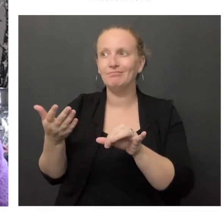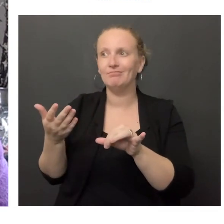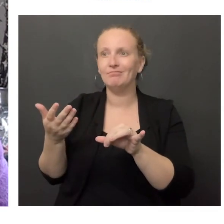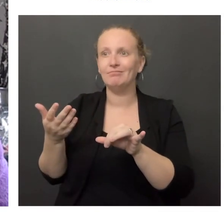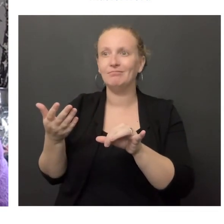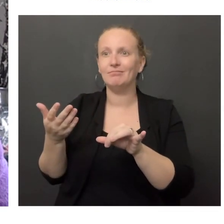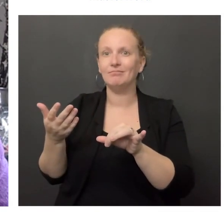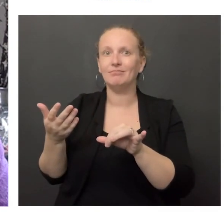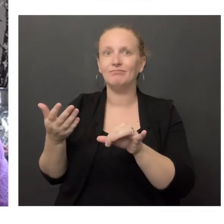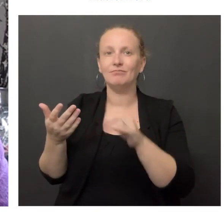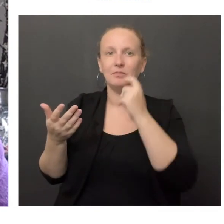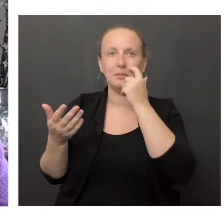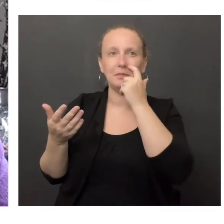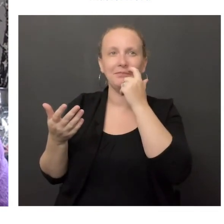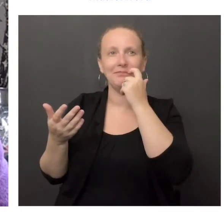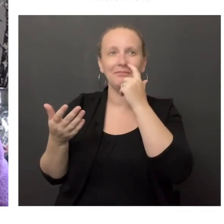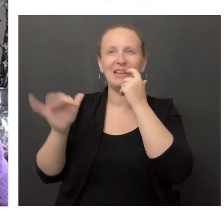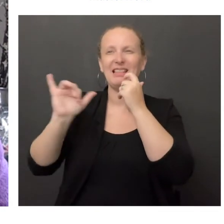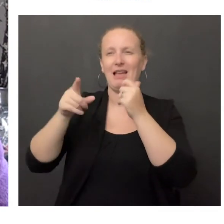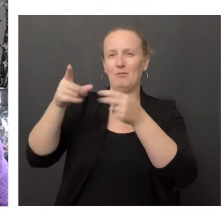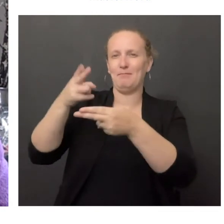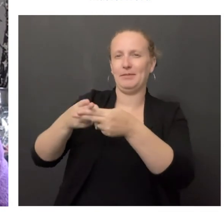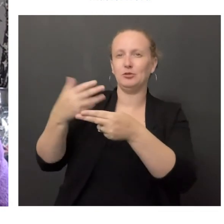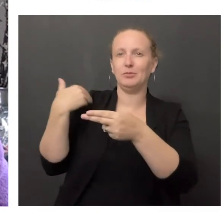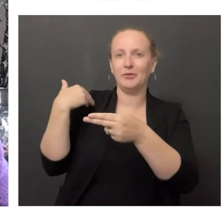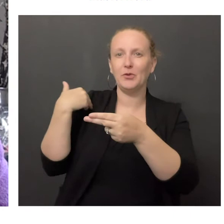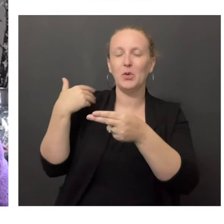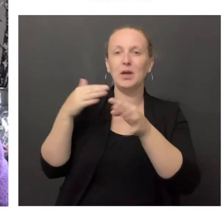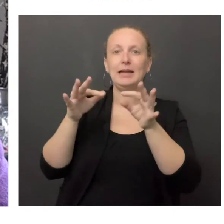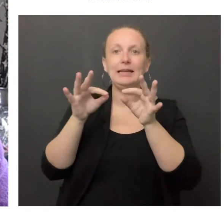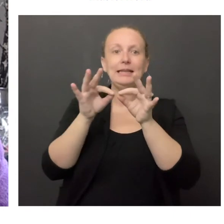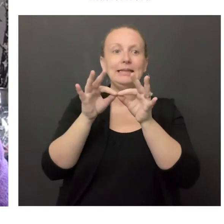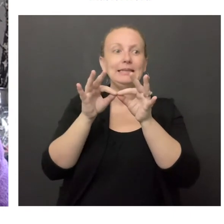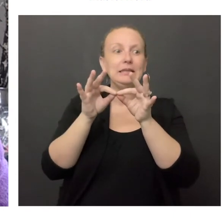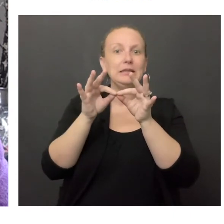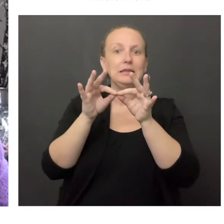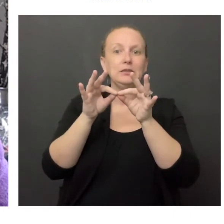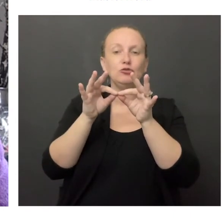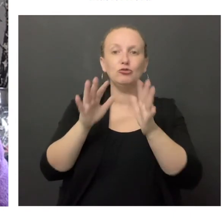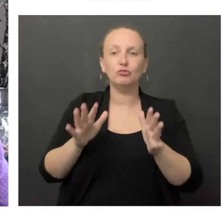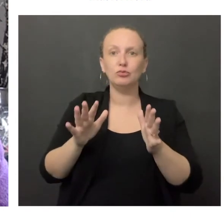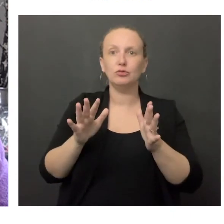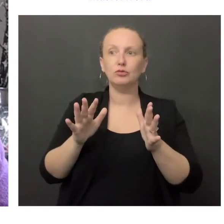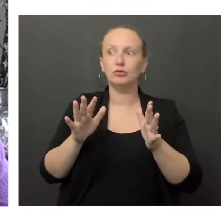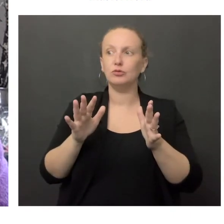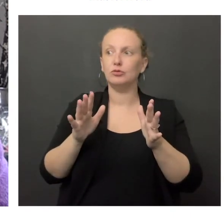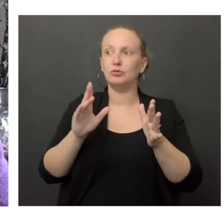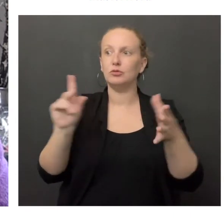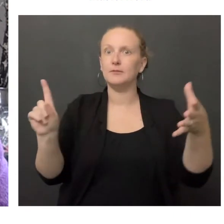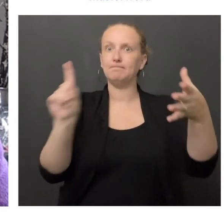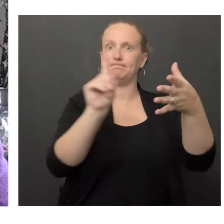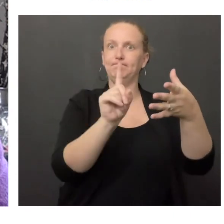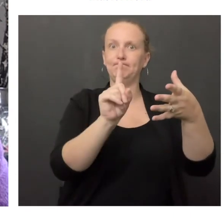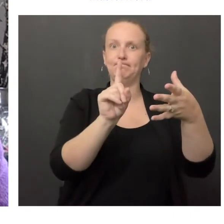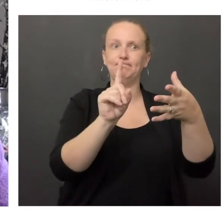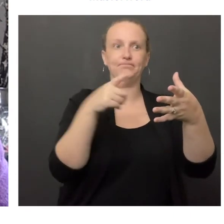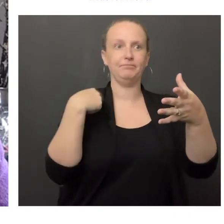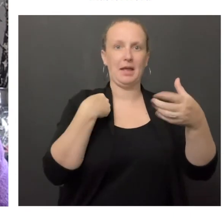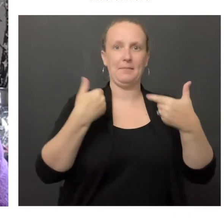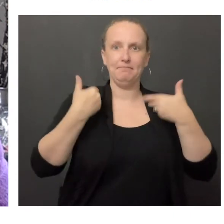We've moved them out of the the forefront as a stand in, as a person and